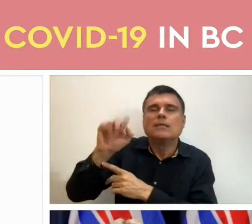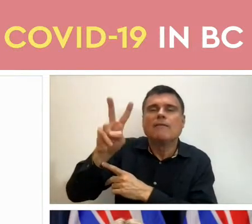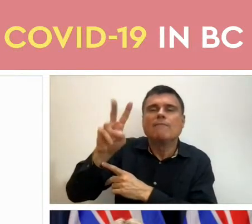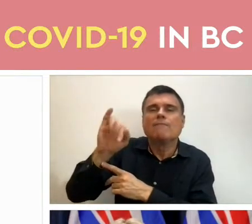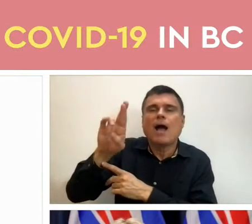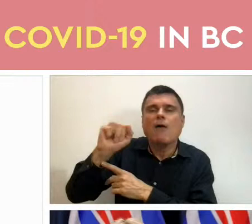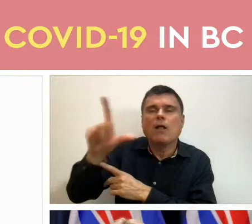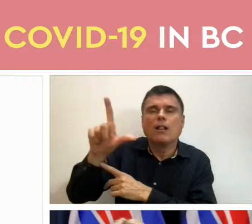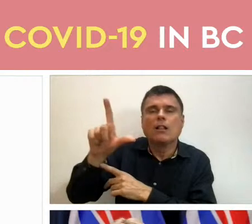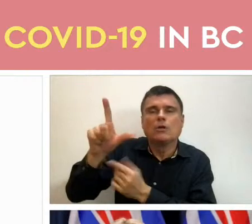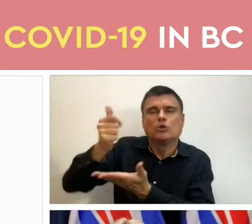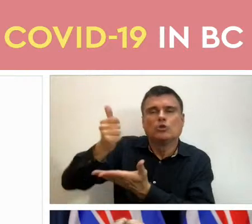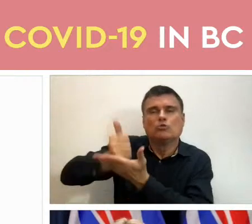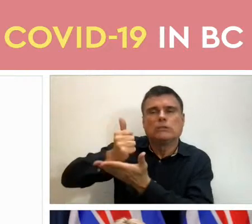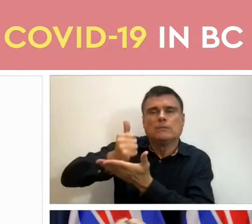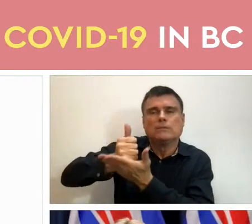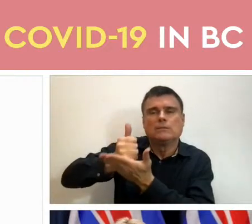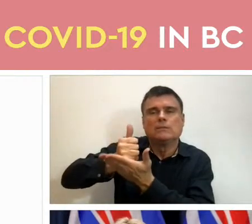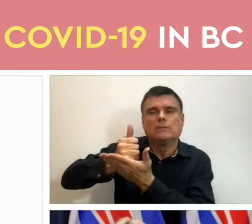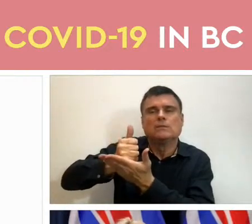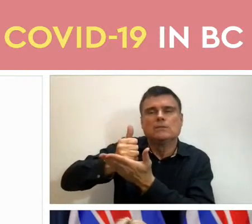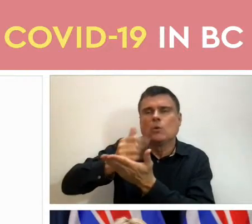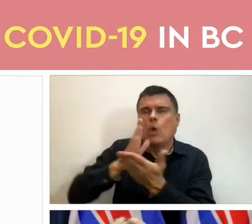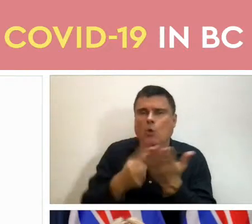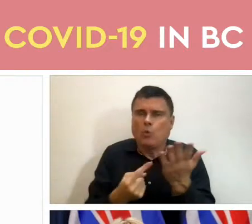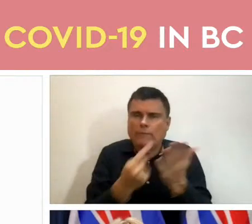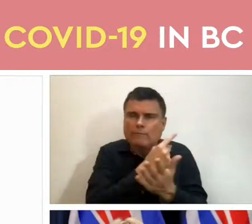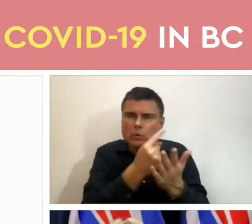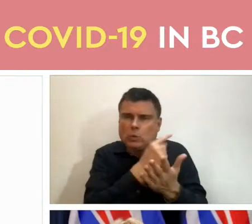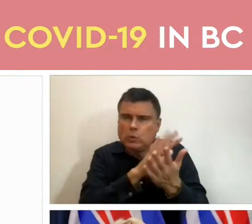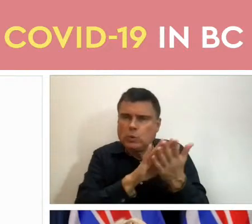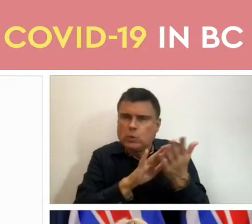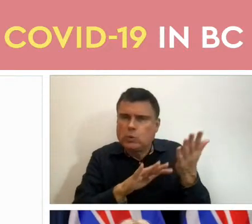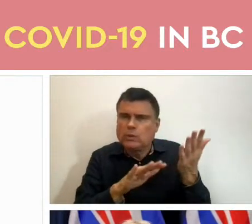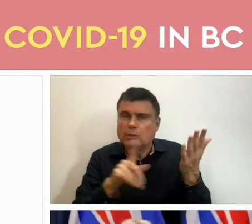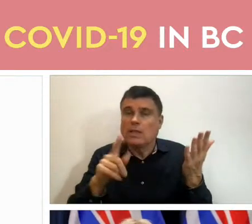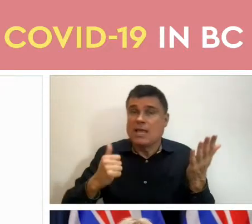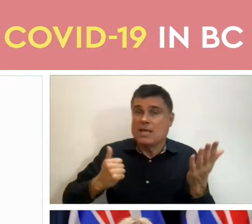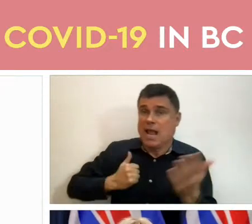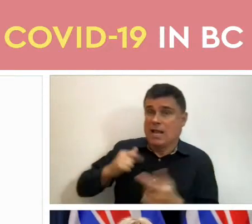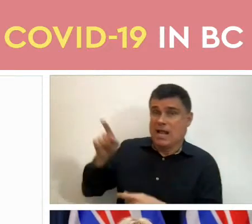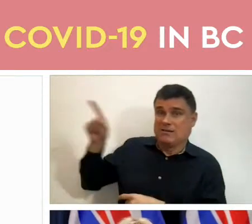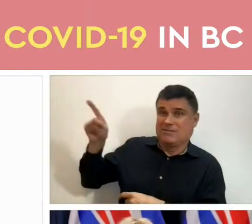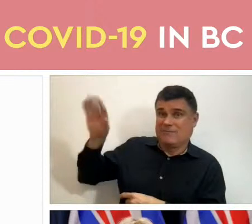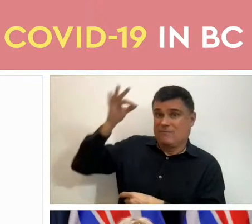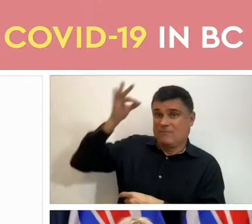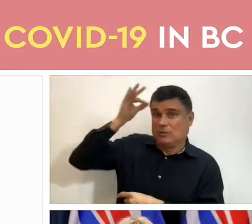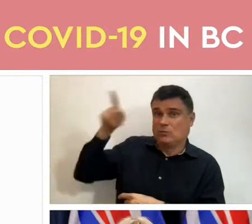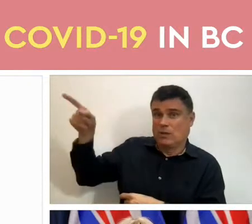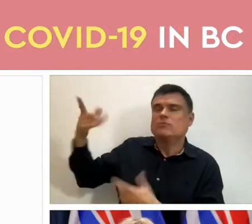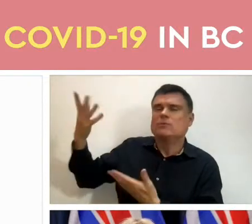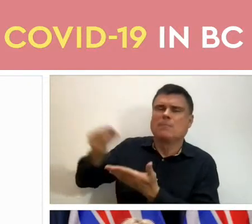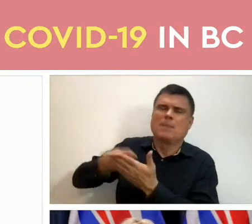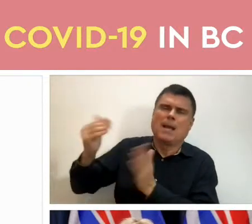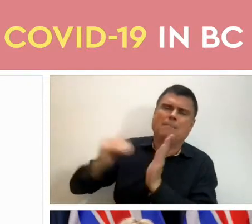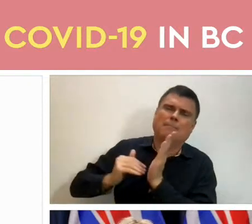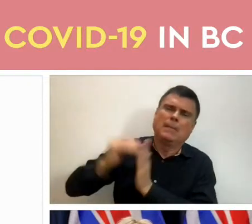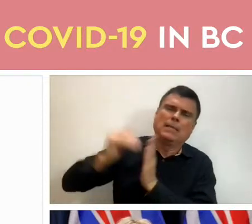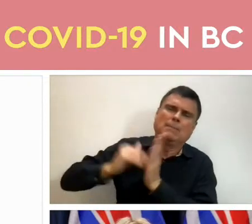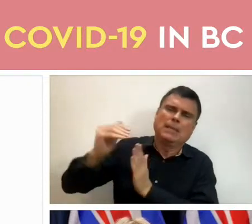And the Canada has purchased millions of doses of these and we need to have a plan in place